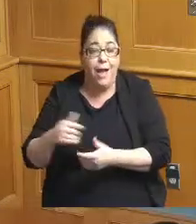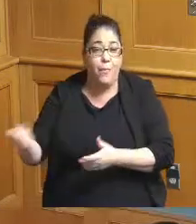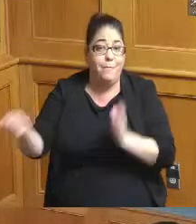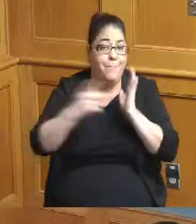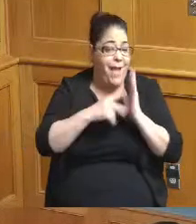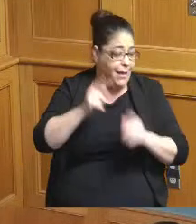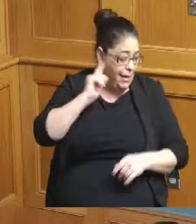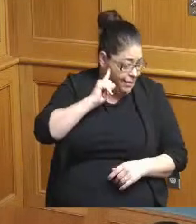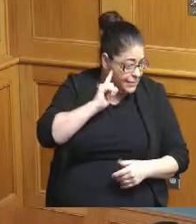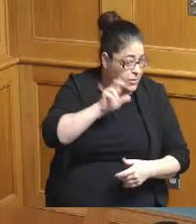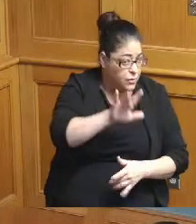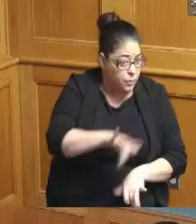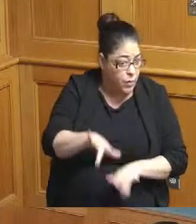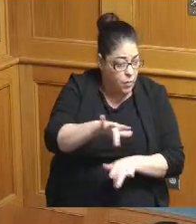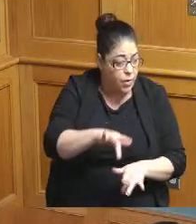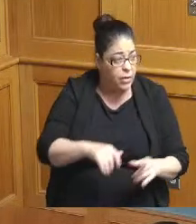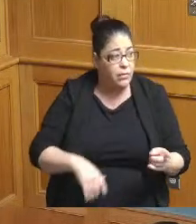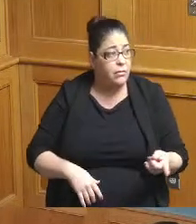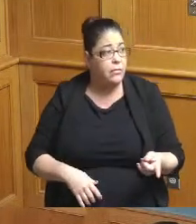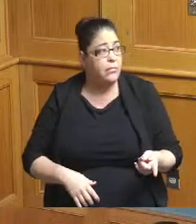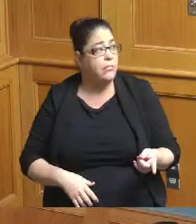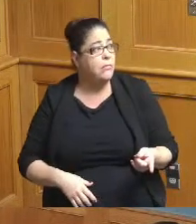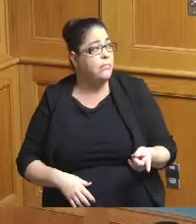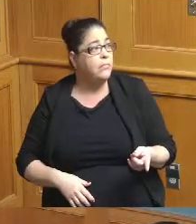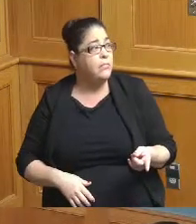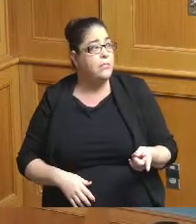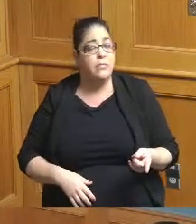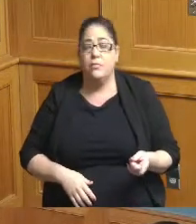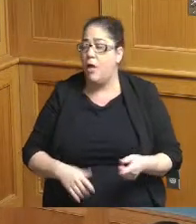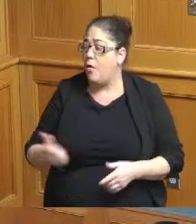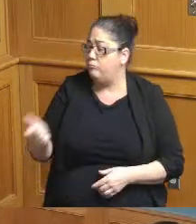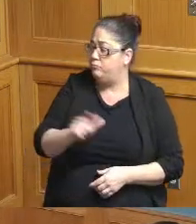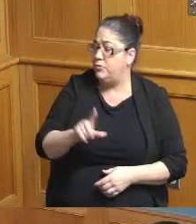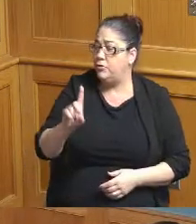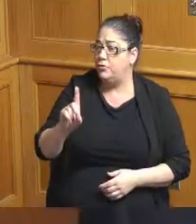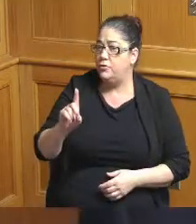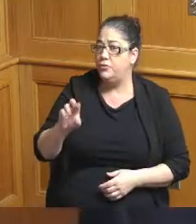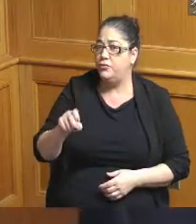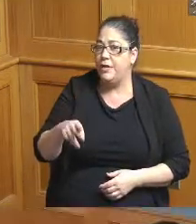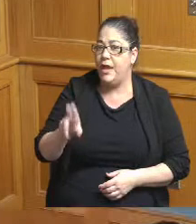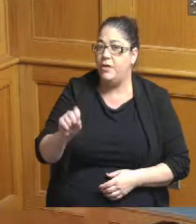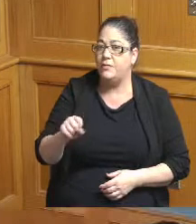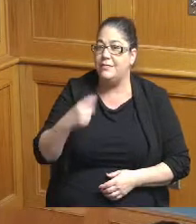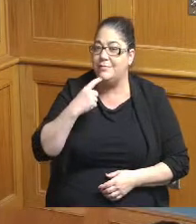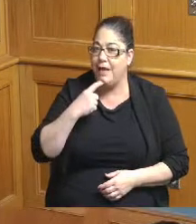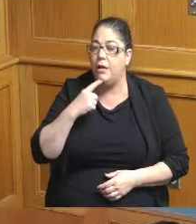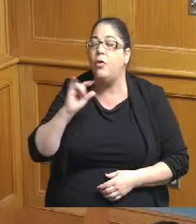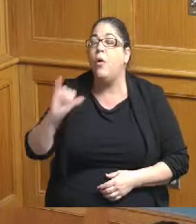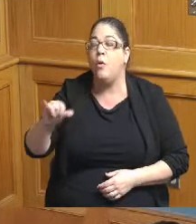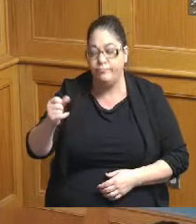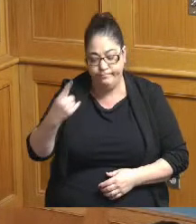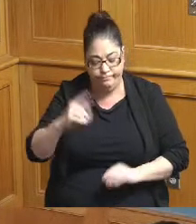I'm not sure exactly what Commissioner happy to clarify so that the phasing is that the expansion